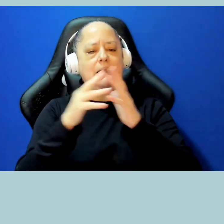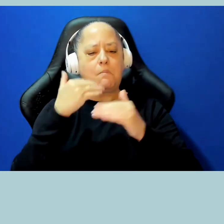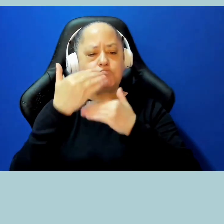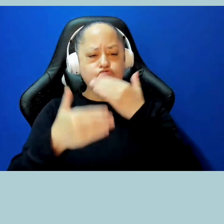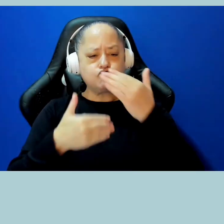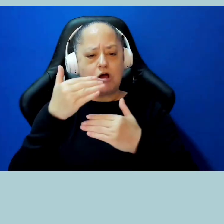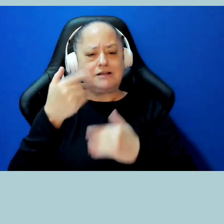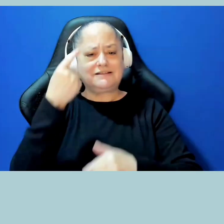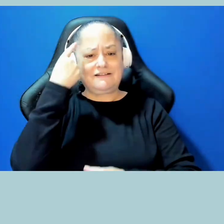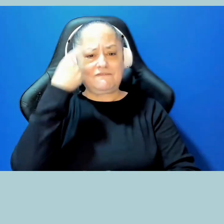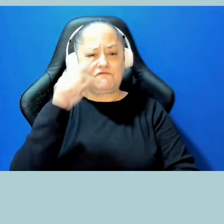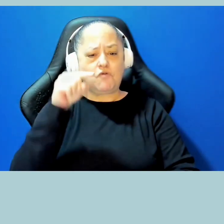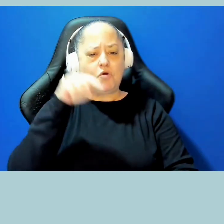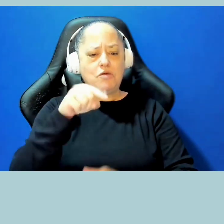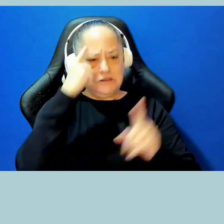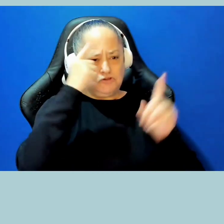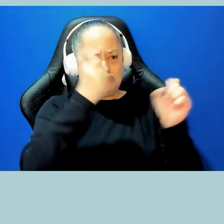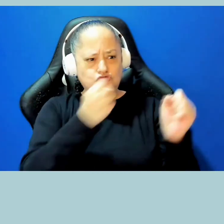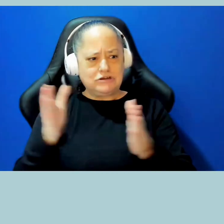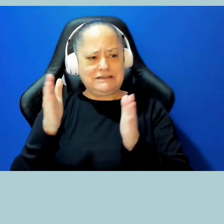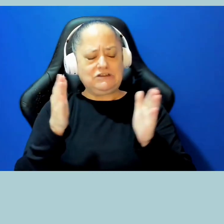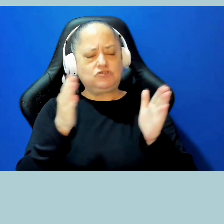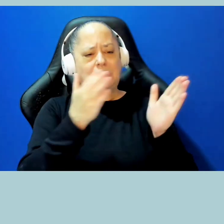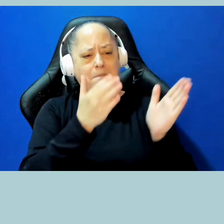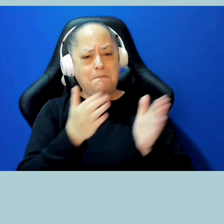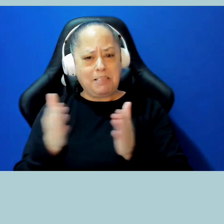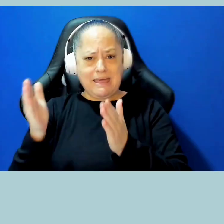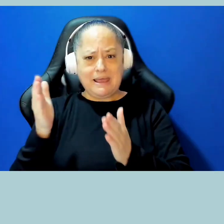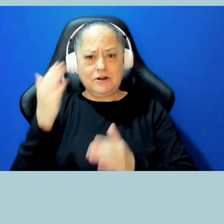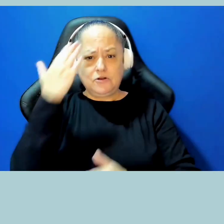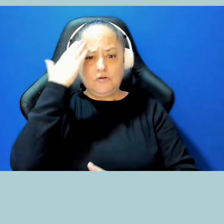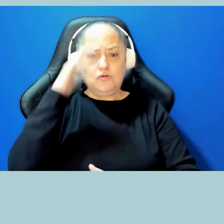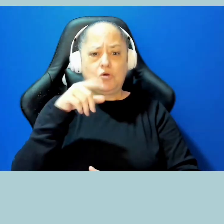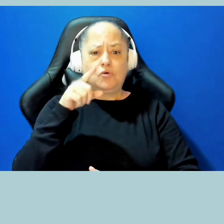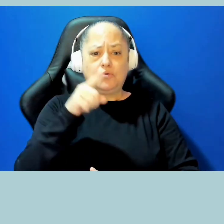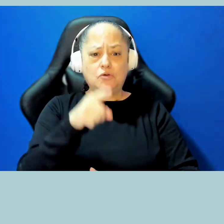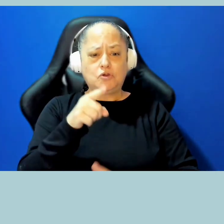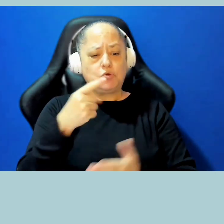the strategic plan. So I know, as you discussed about,